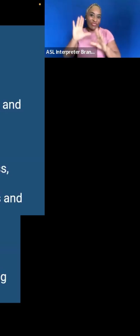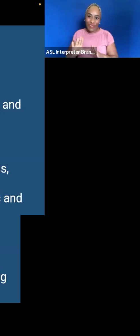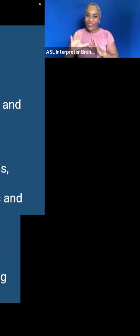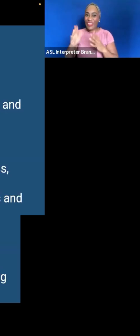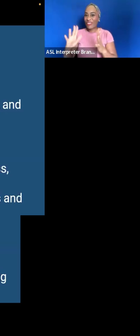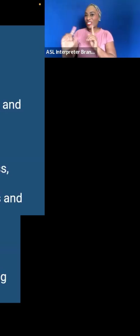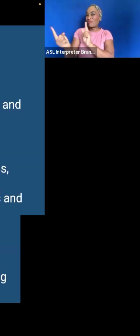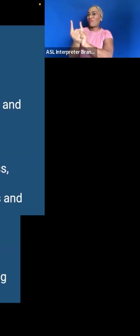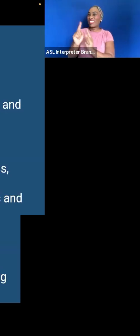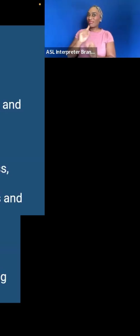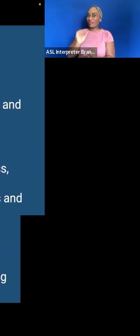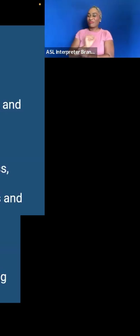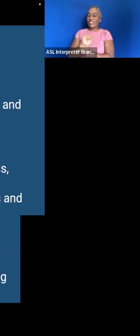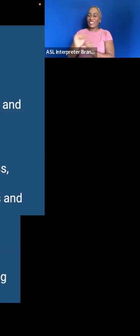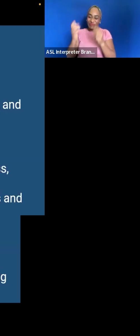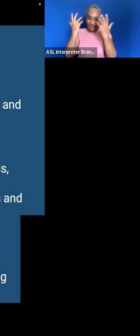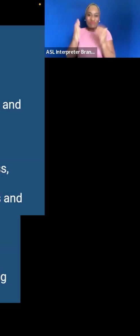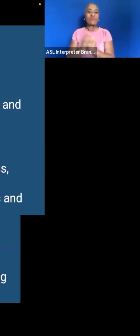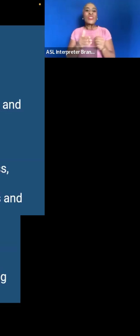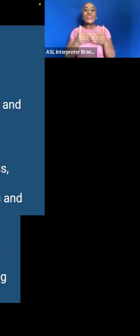But basically things from this document that May